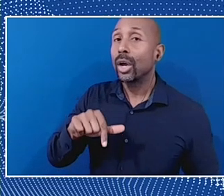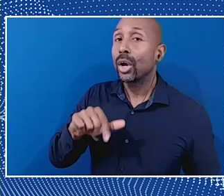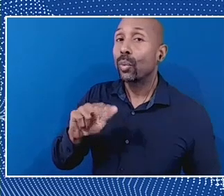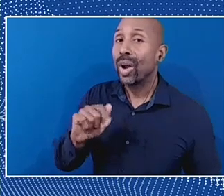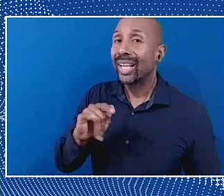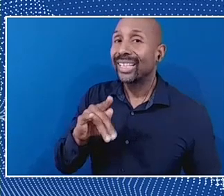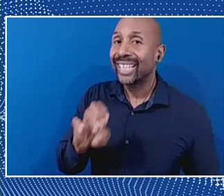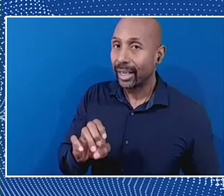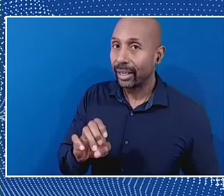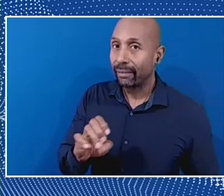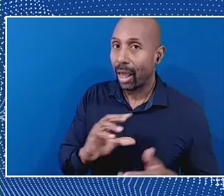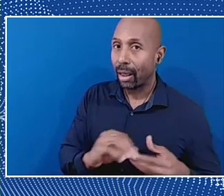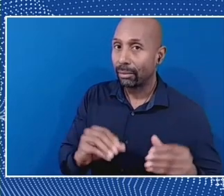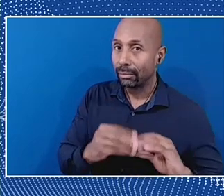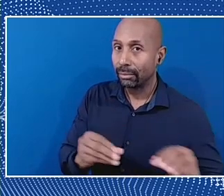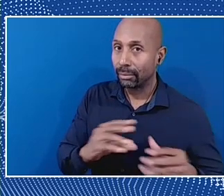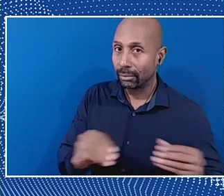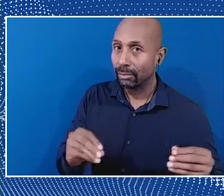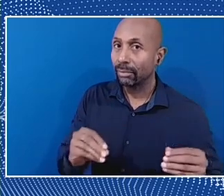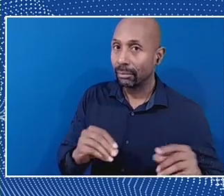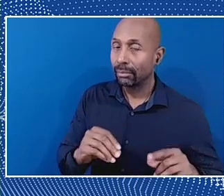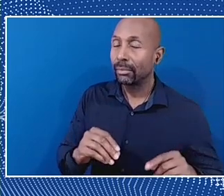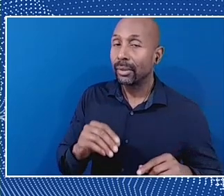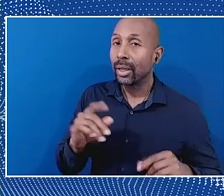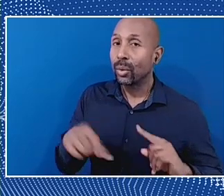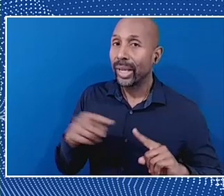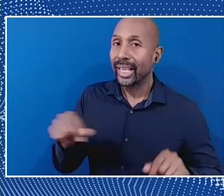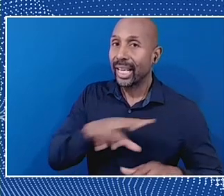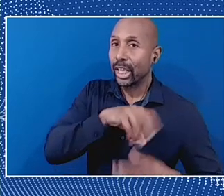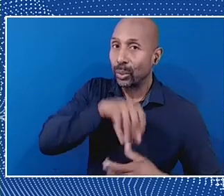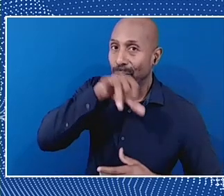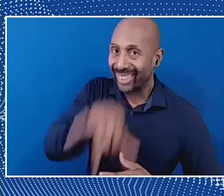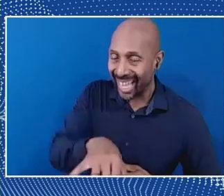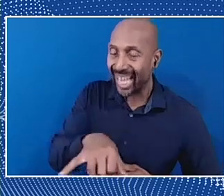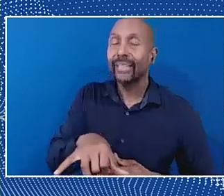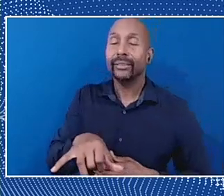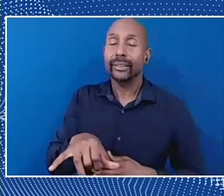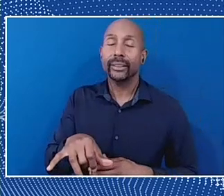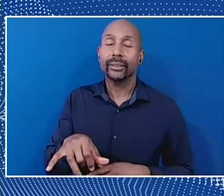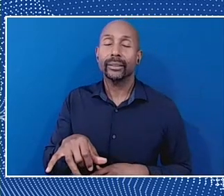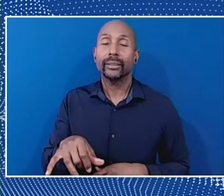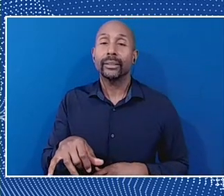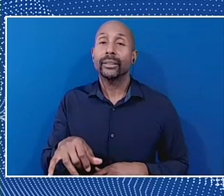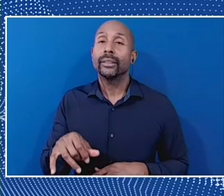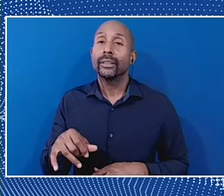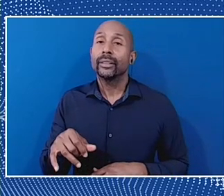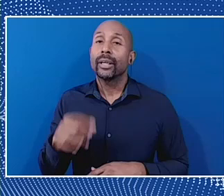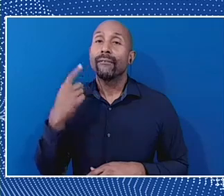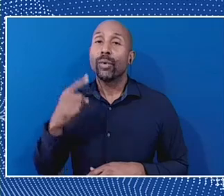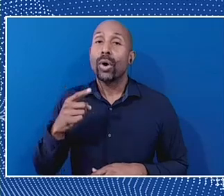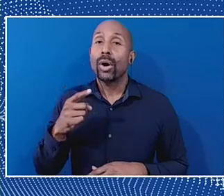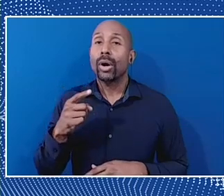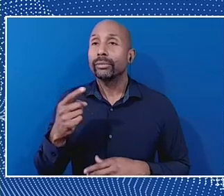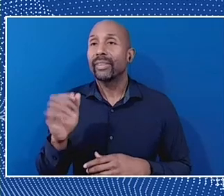simultaneously, that maybe there's some accounting for that rather than just